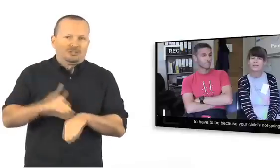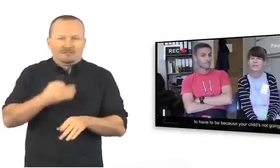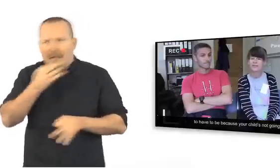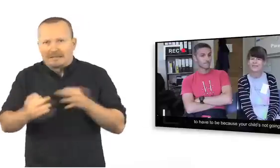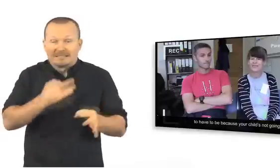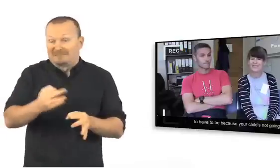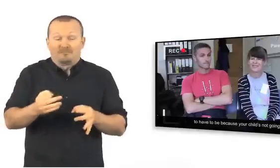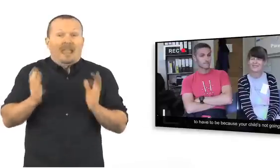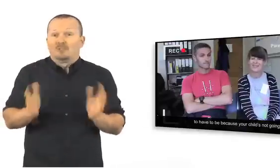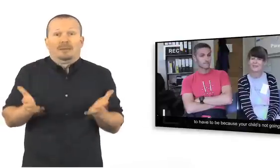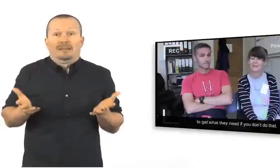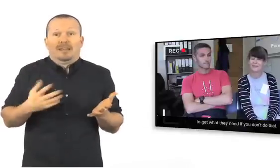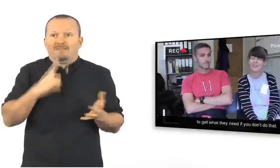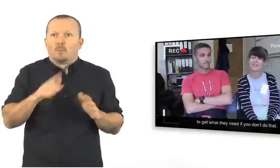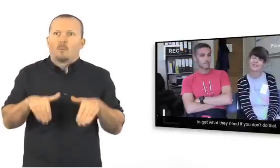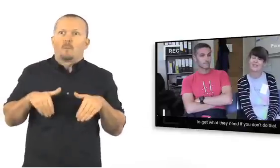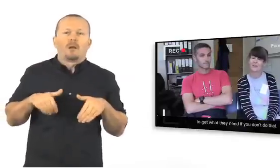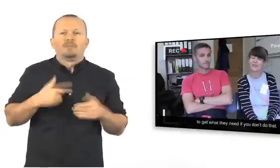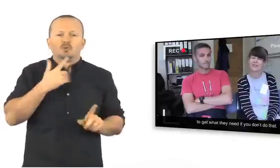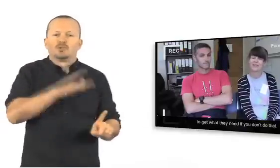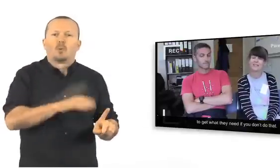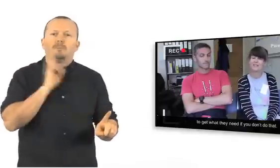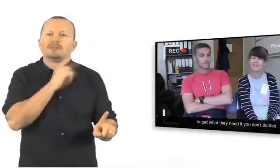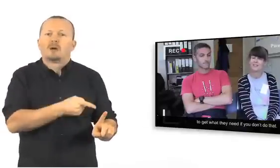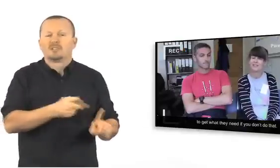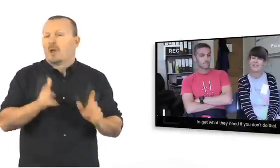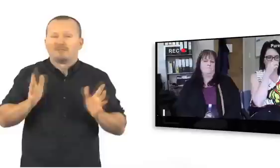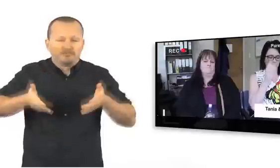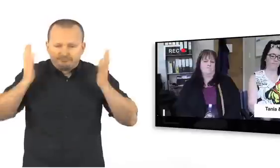because you’re child’s not going to get what they need if you don’t do that.